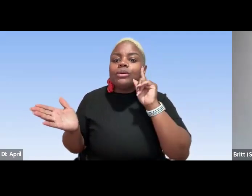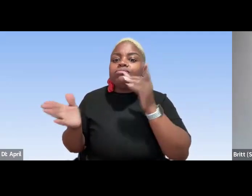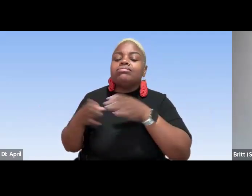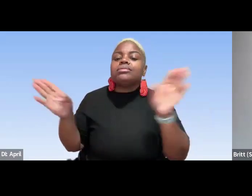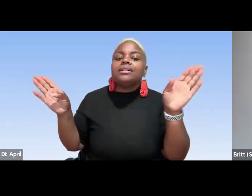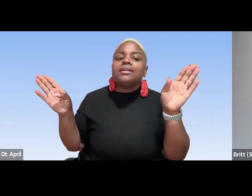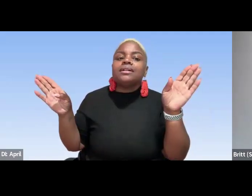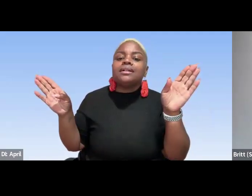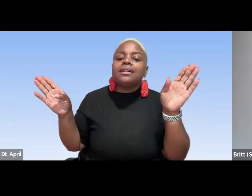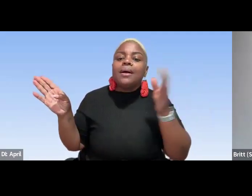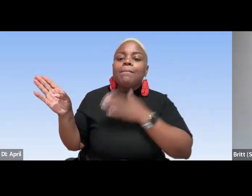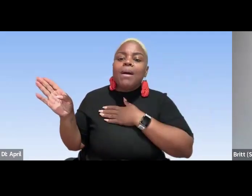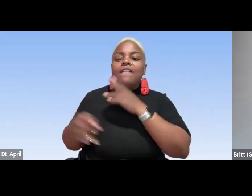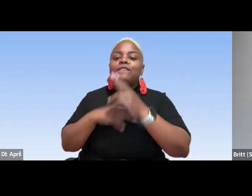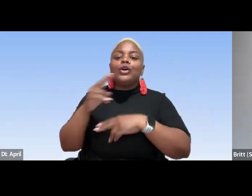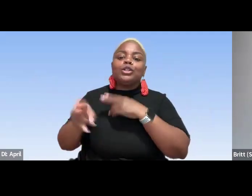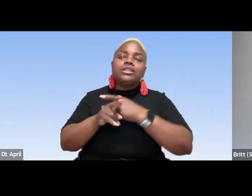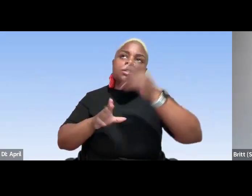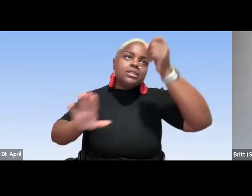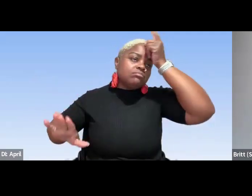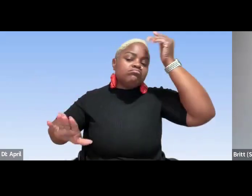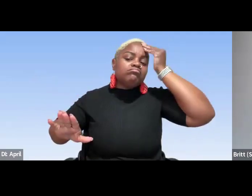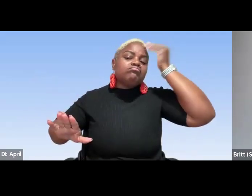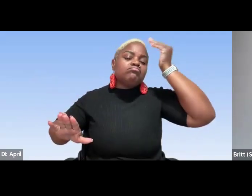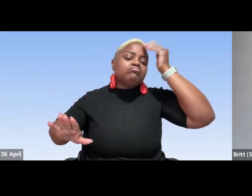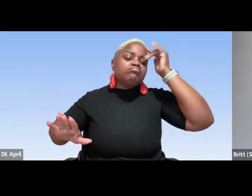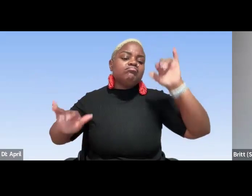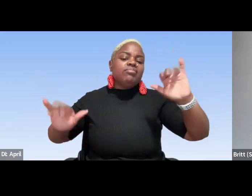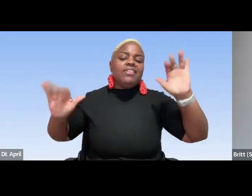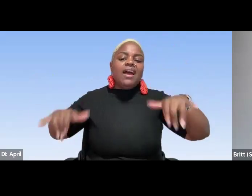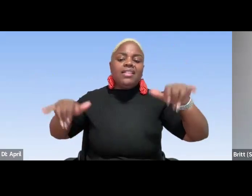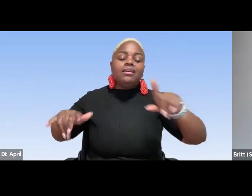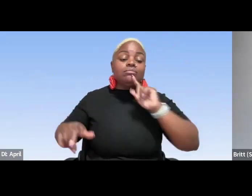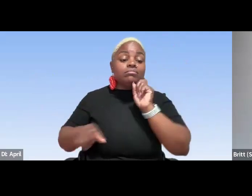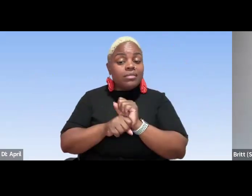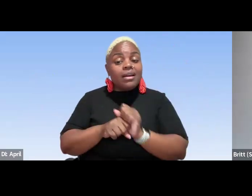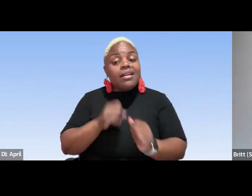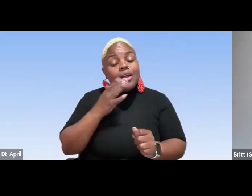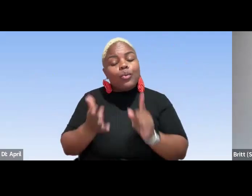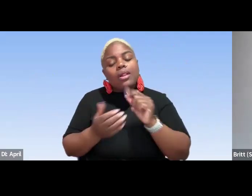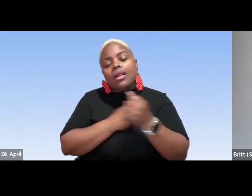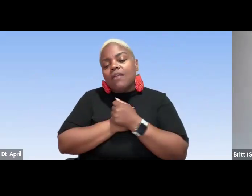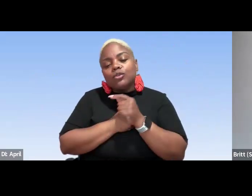in understanding and, and I, I'm very thankful. And I would love to talk more about that care strategy that